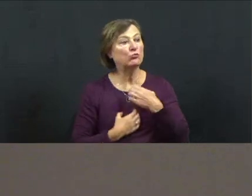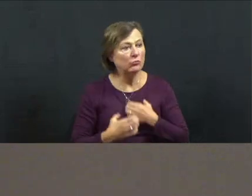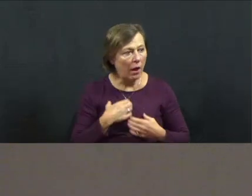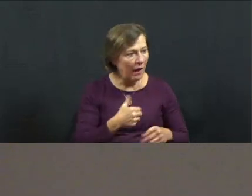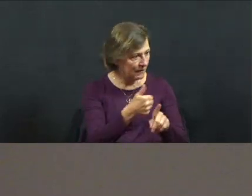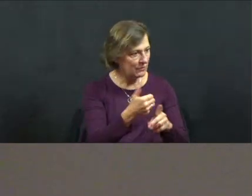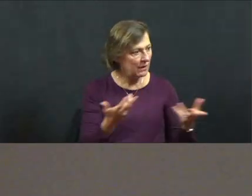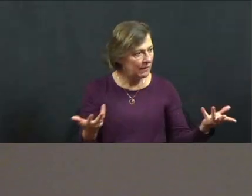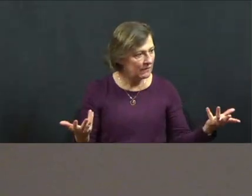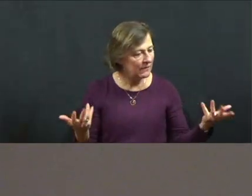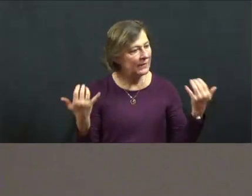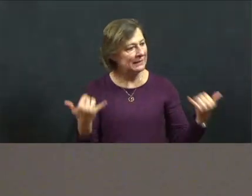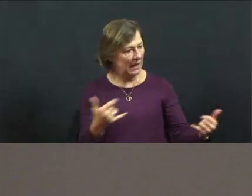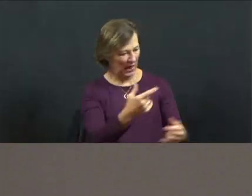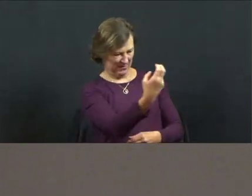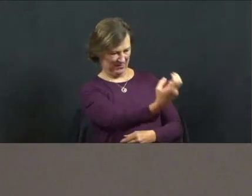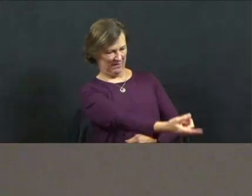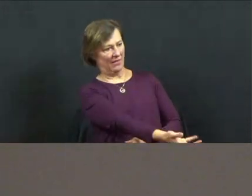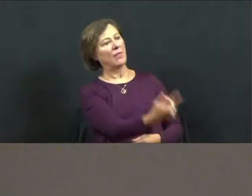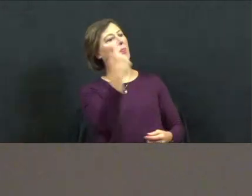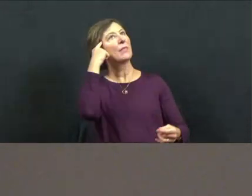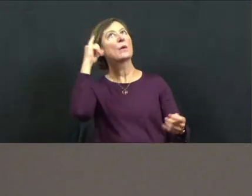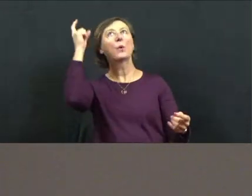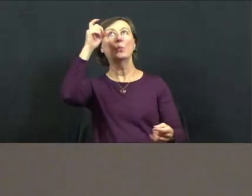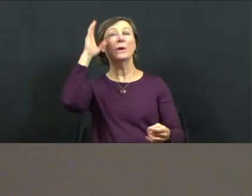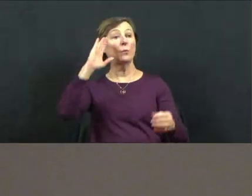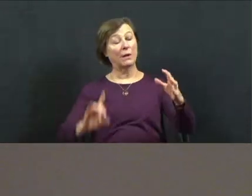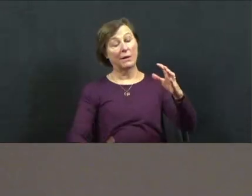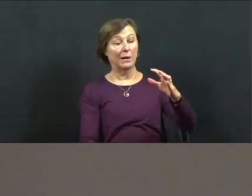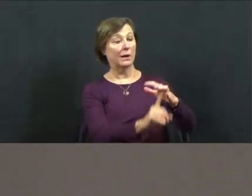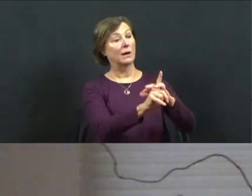Now you sit here, thinking that wisdom will just come to you?